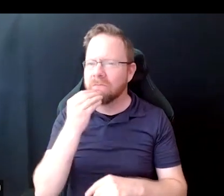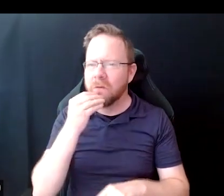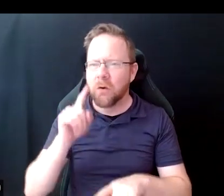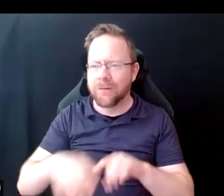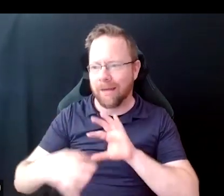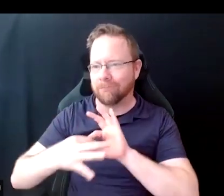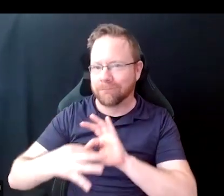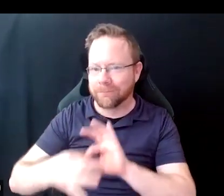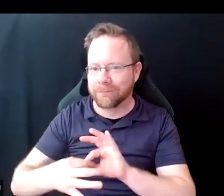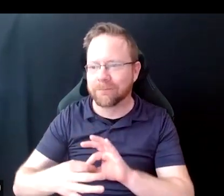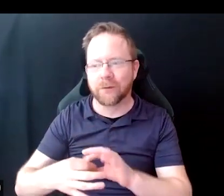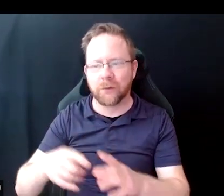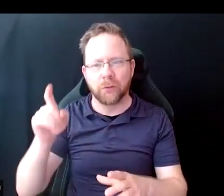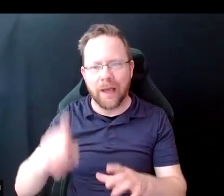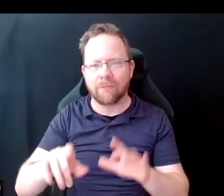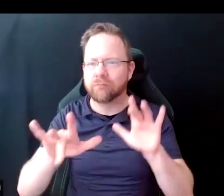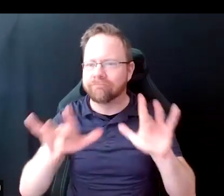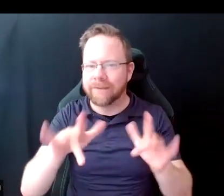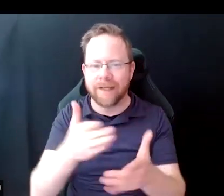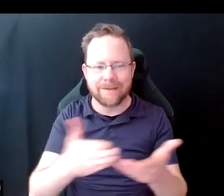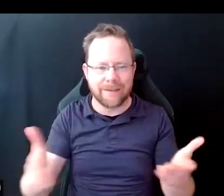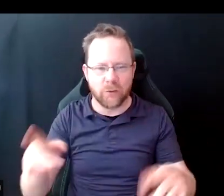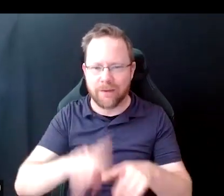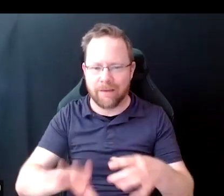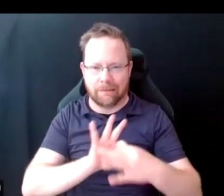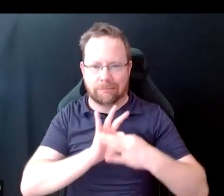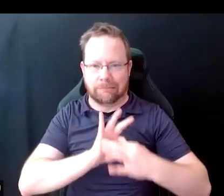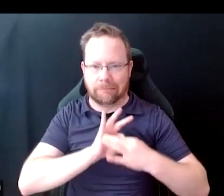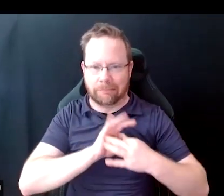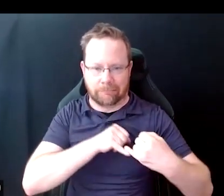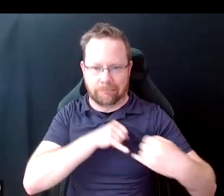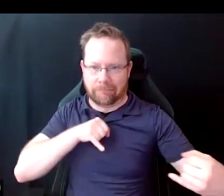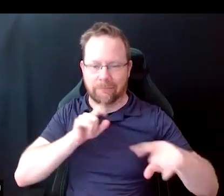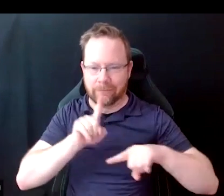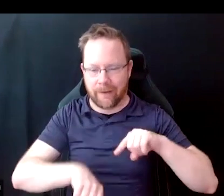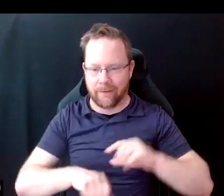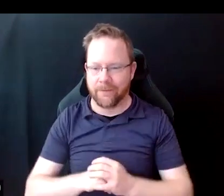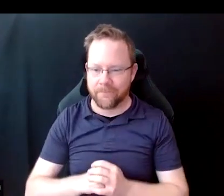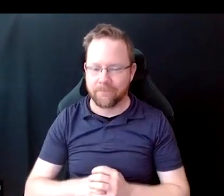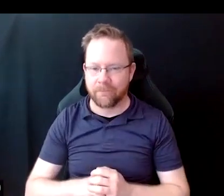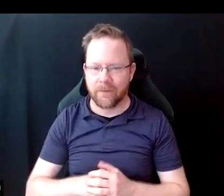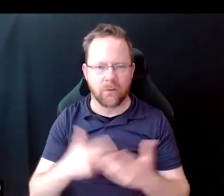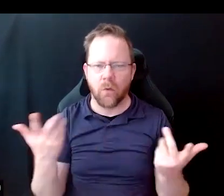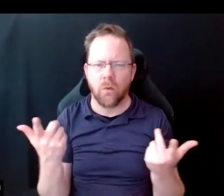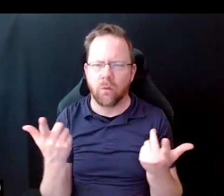You are going to have to interact with some objects that you can't keep tethered all the time. What is a good mechanism for that?